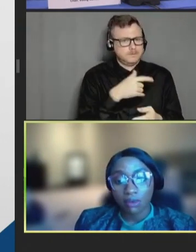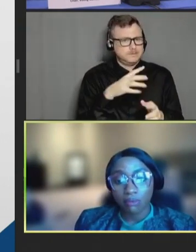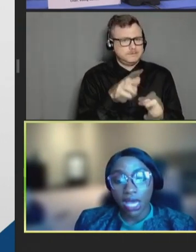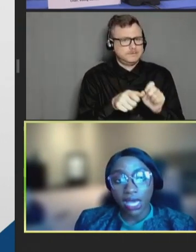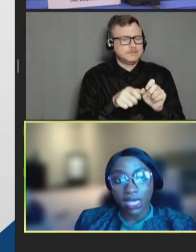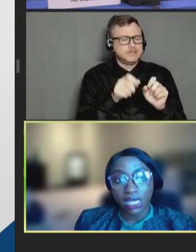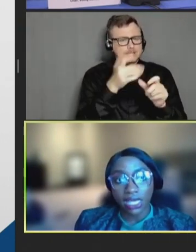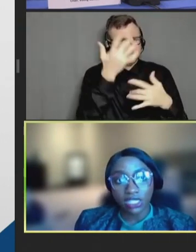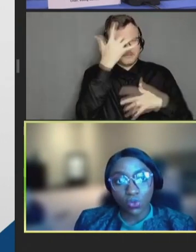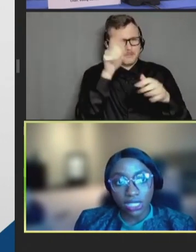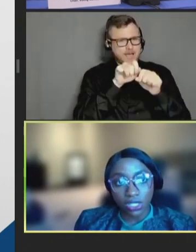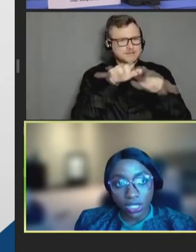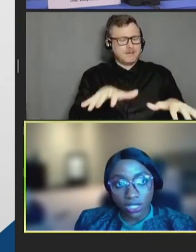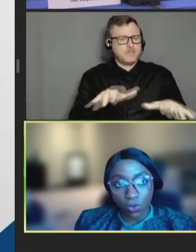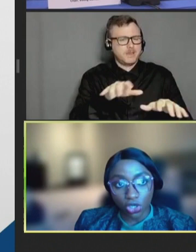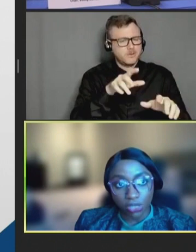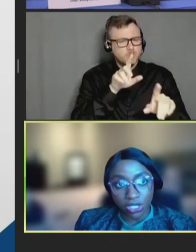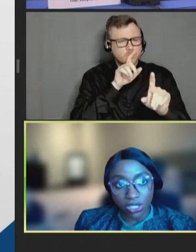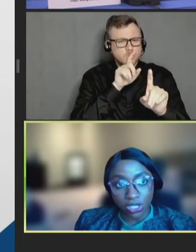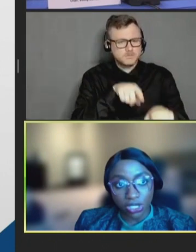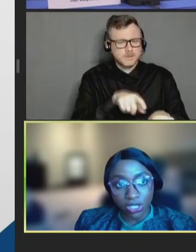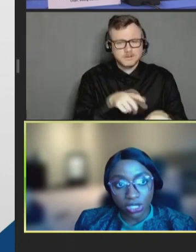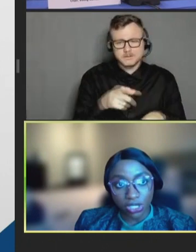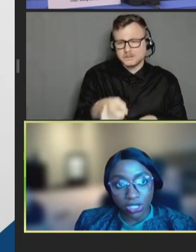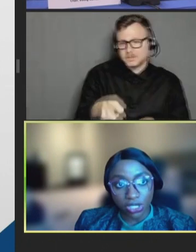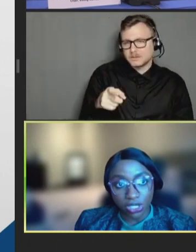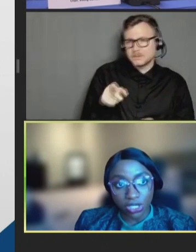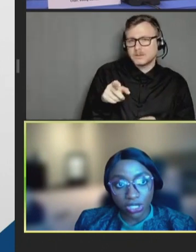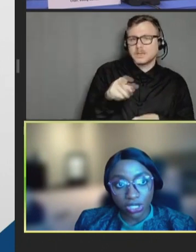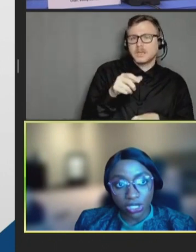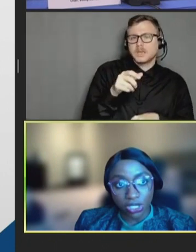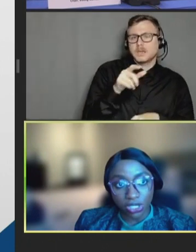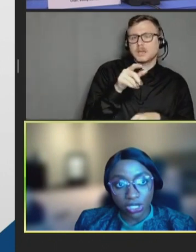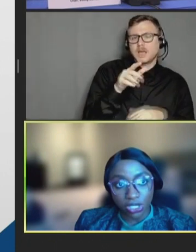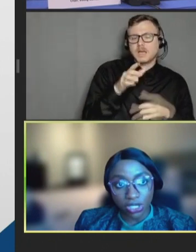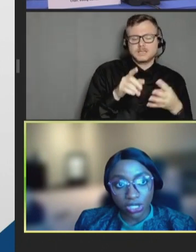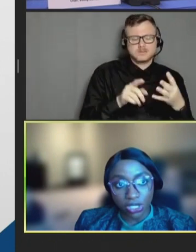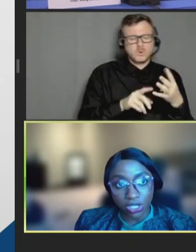By late 2021 up to present time, when the vaccines were introduced,